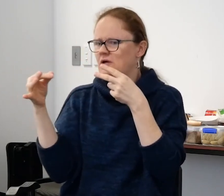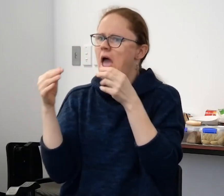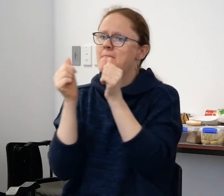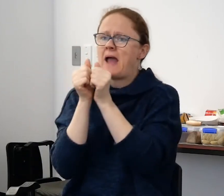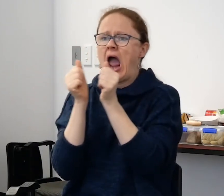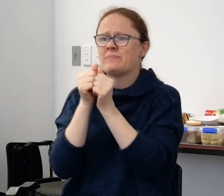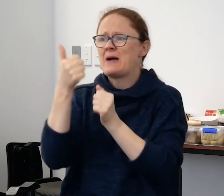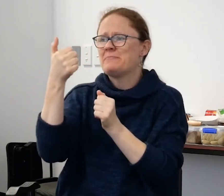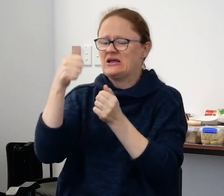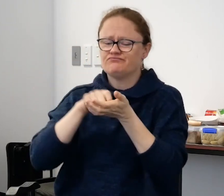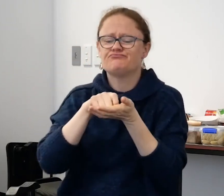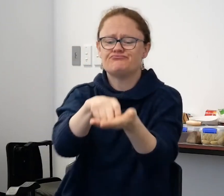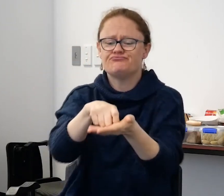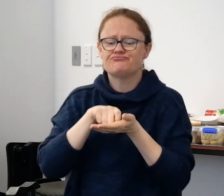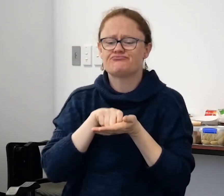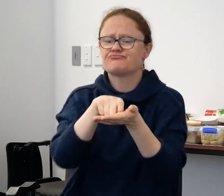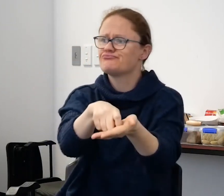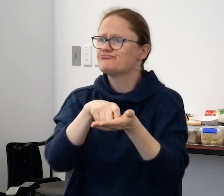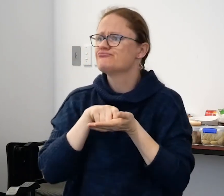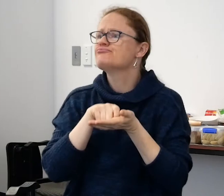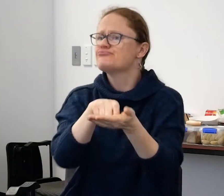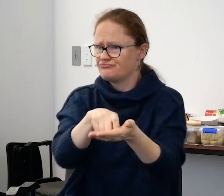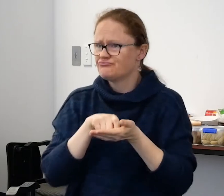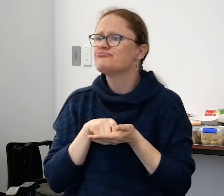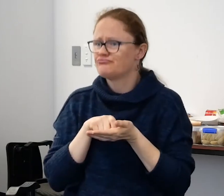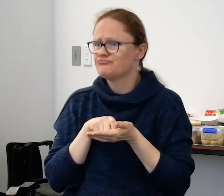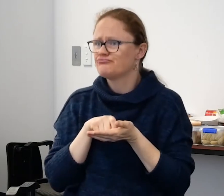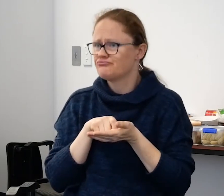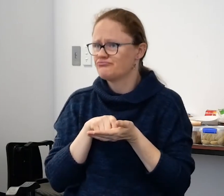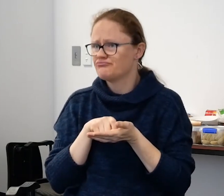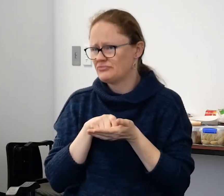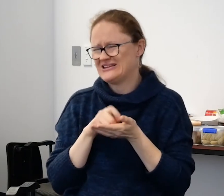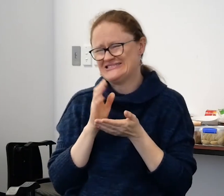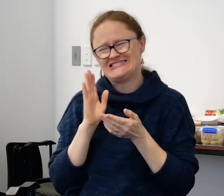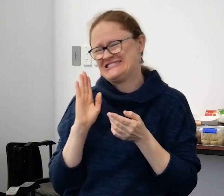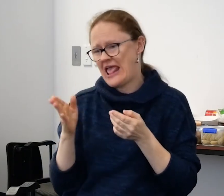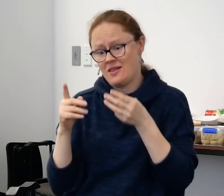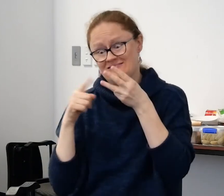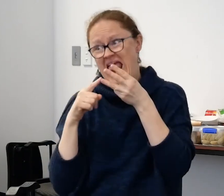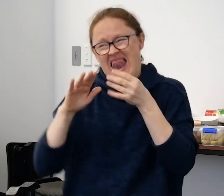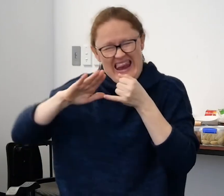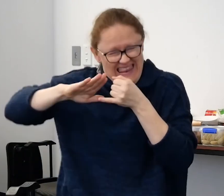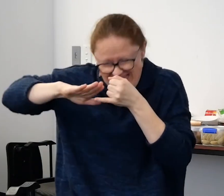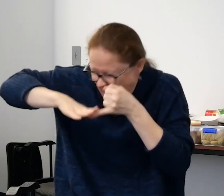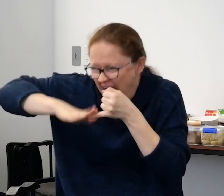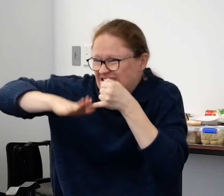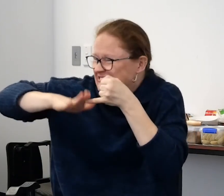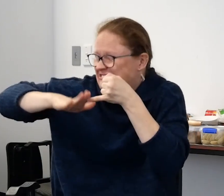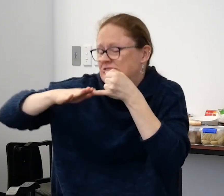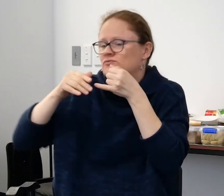the second thing you should try is paper and pen. If your gestures don't work, try the paper and pen, try to write to them. Keep it for the last option.